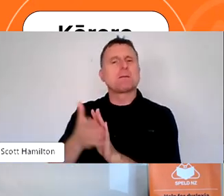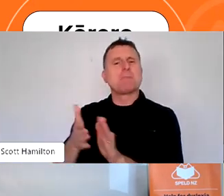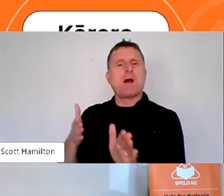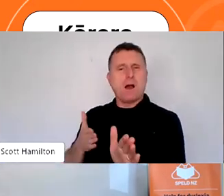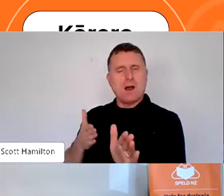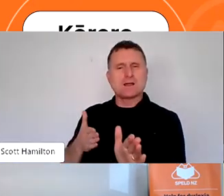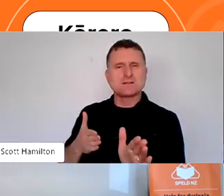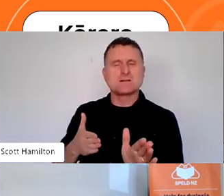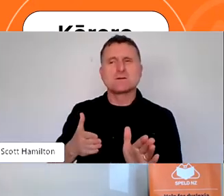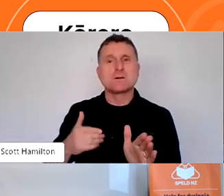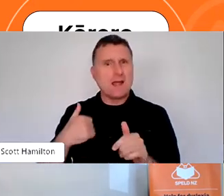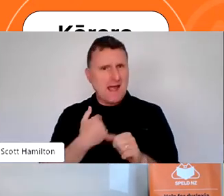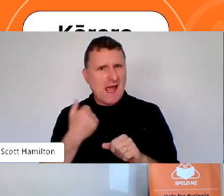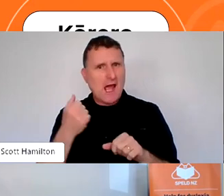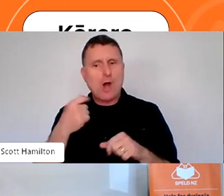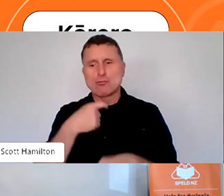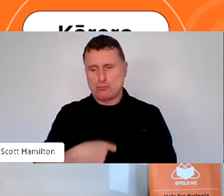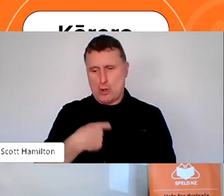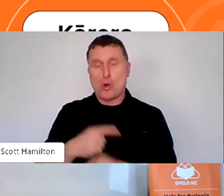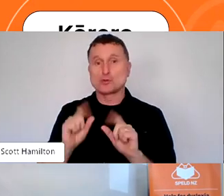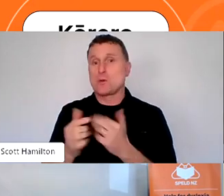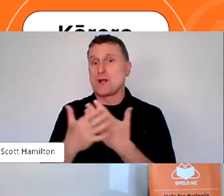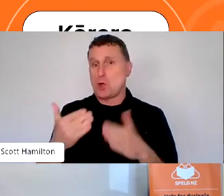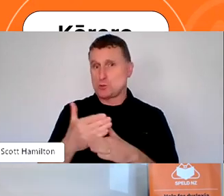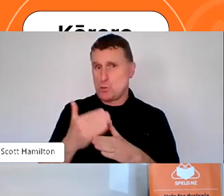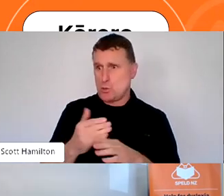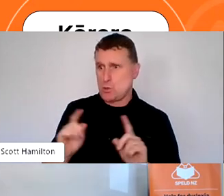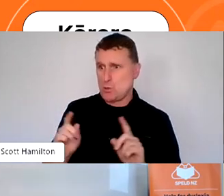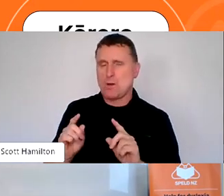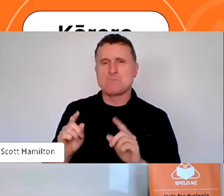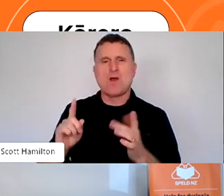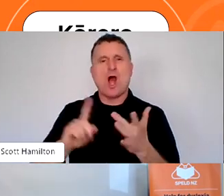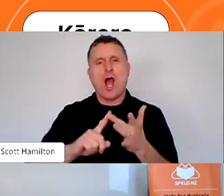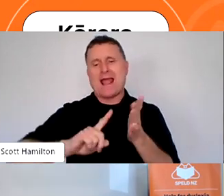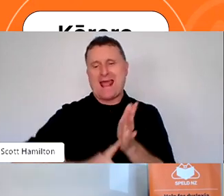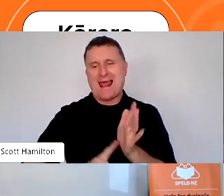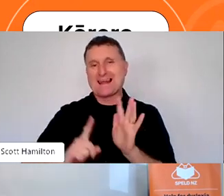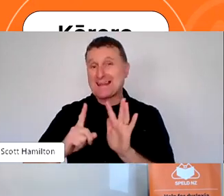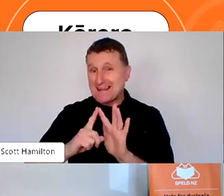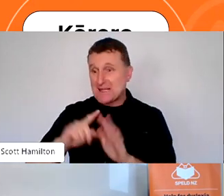lots of work with groups of teachers in ILE hubs, or across teams where